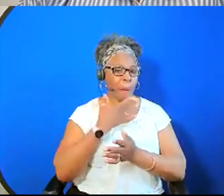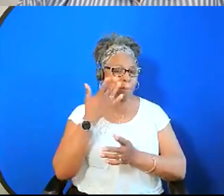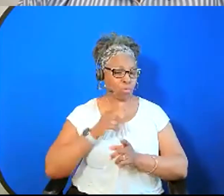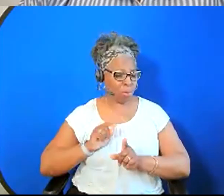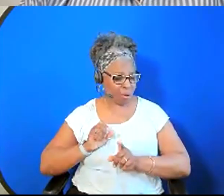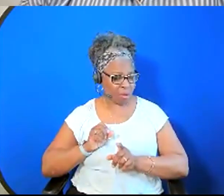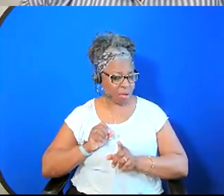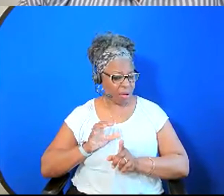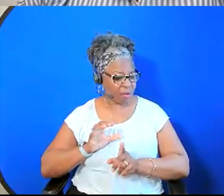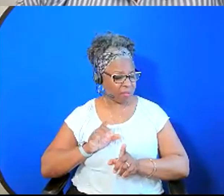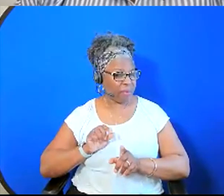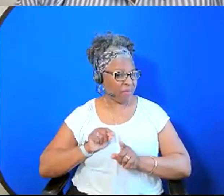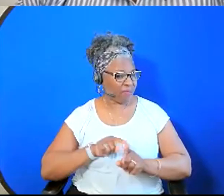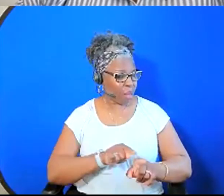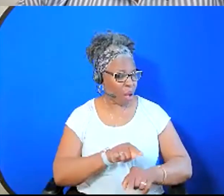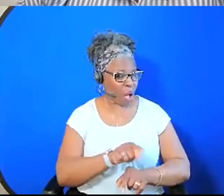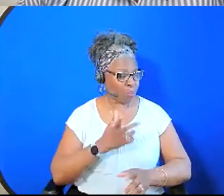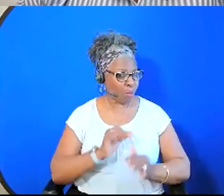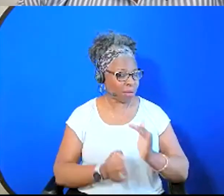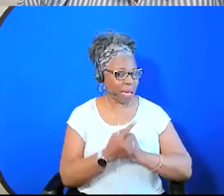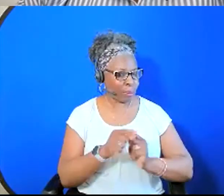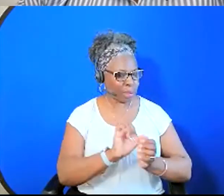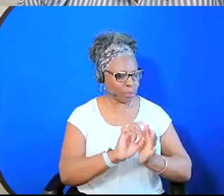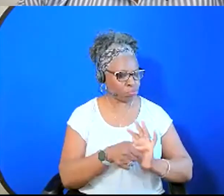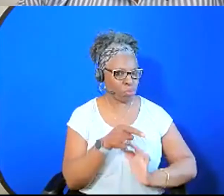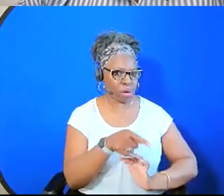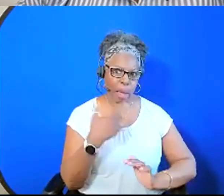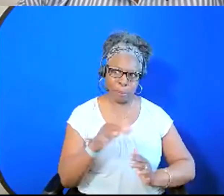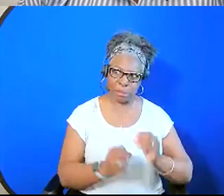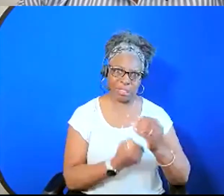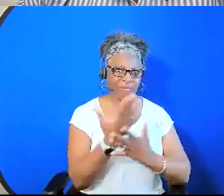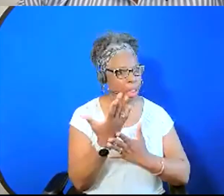But I know, one thing that is done within the community - LARP community,